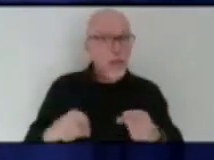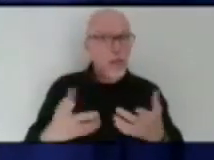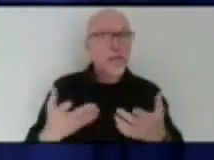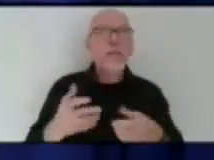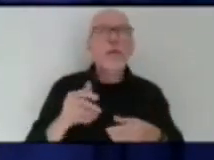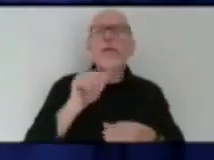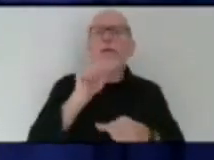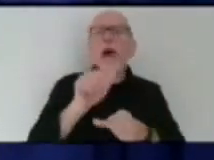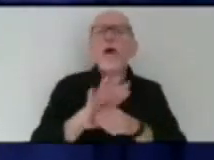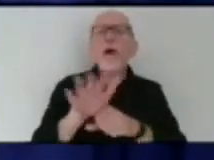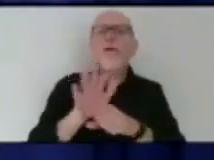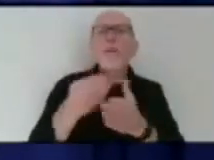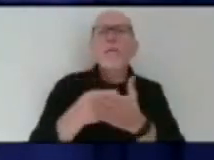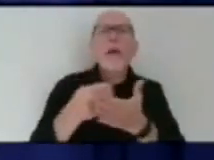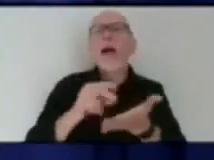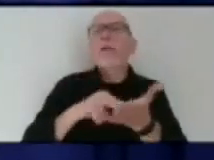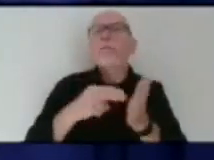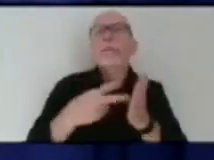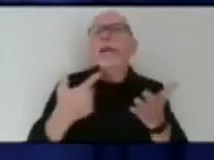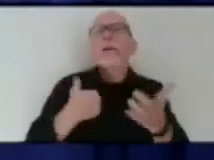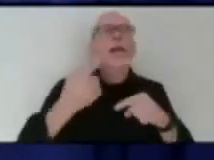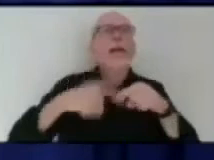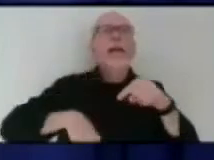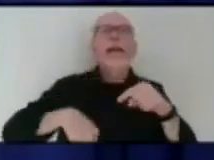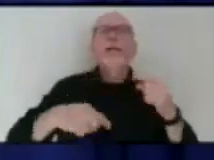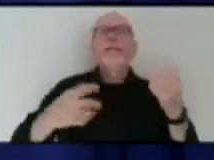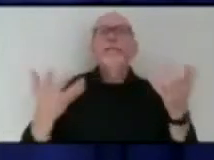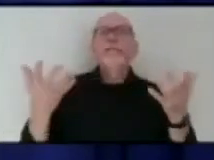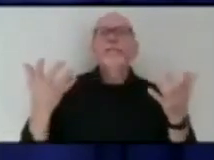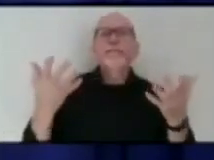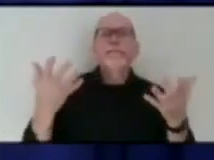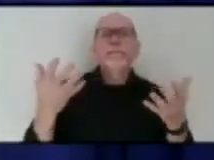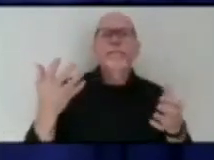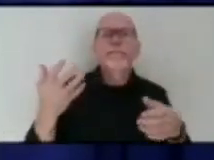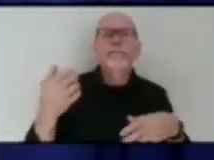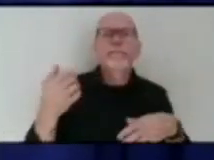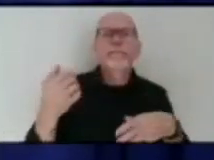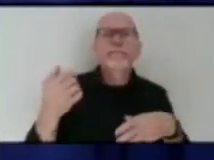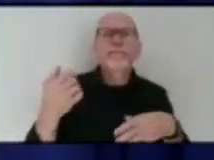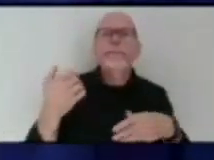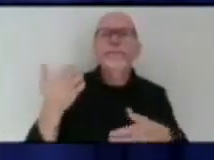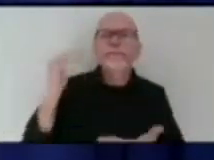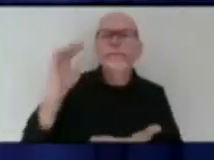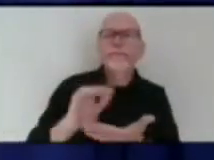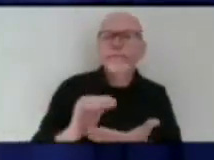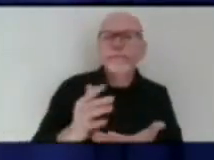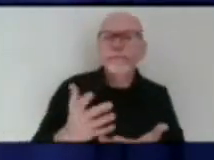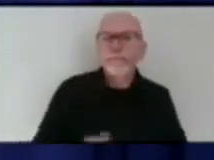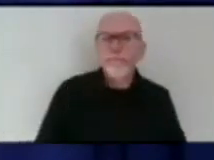the reason why we weren't able to, um, been the curve back down and slow the